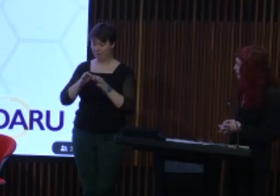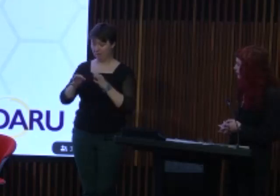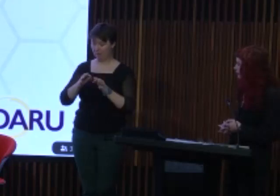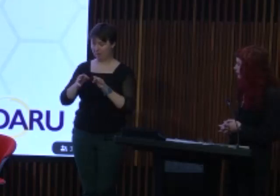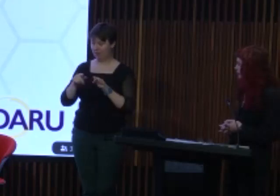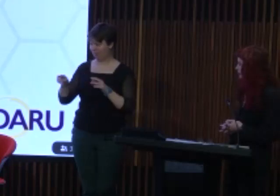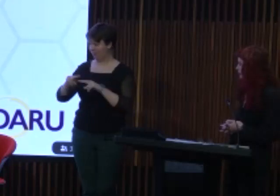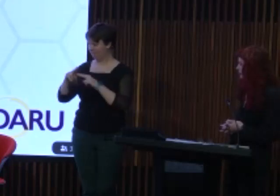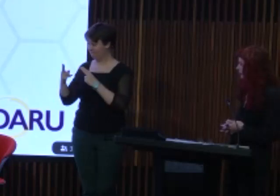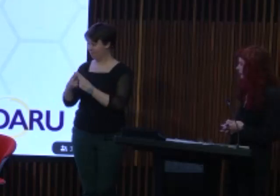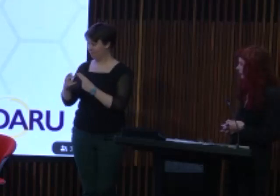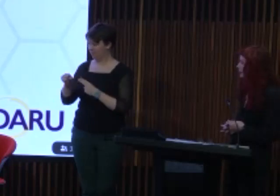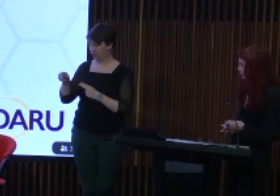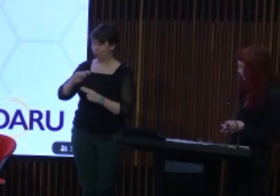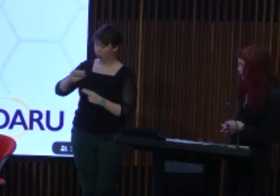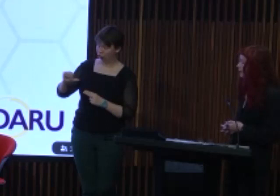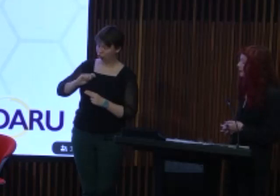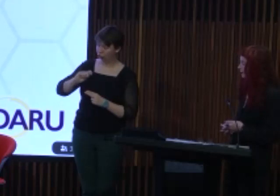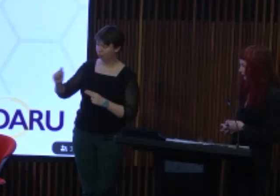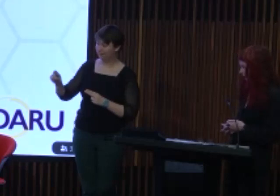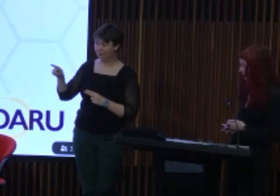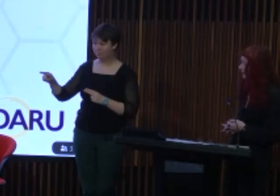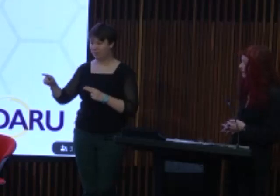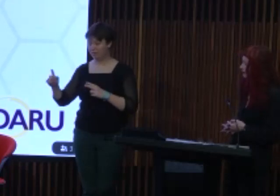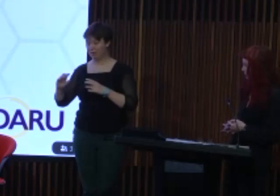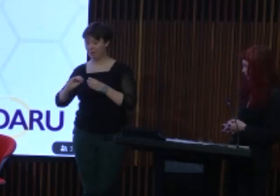supposed to love and trust is the perpetrator of that particular form of violence, that's